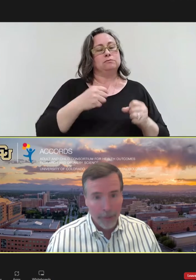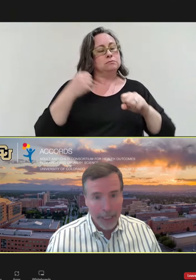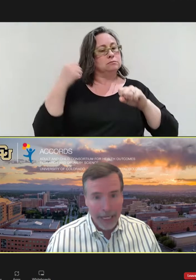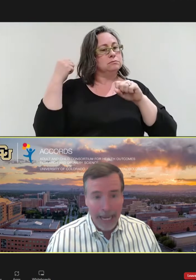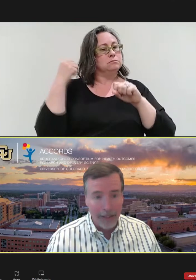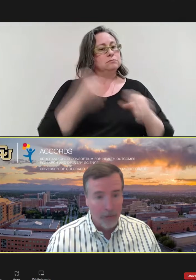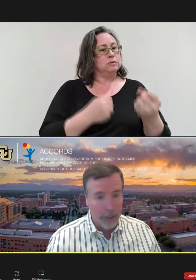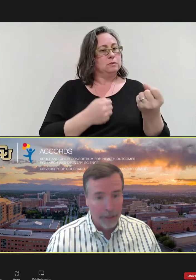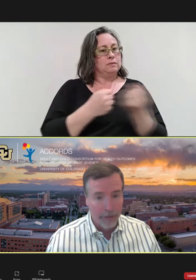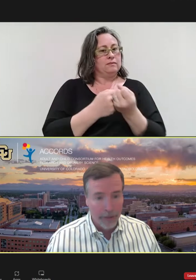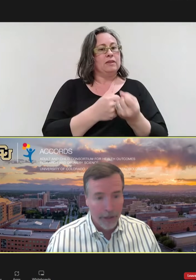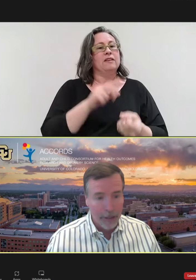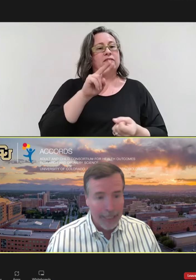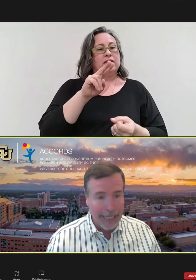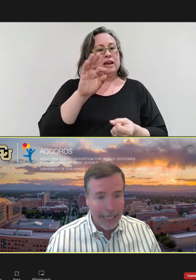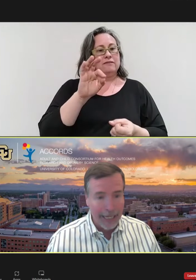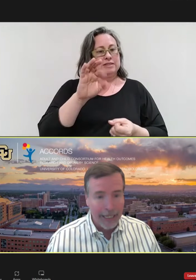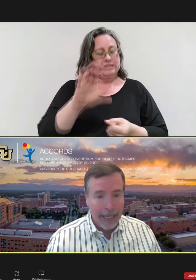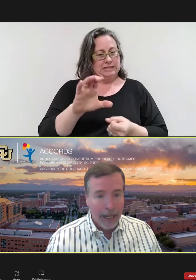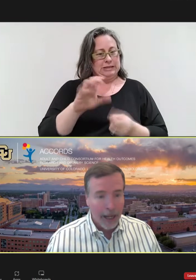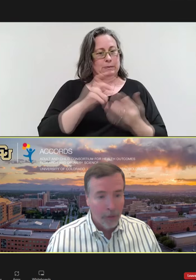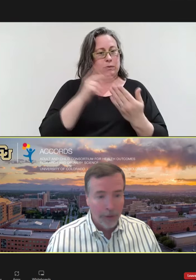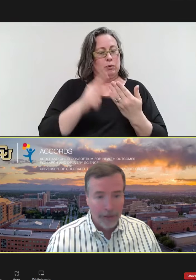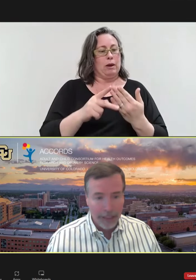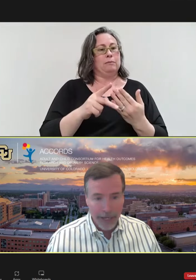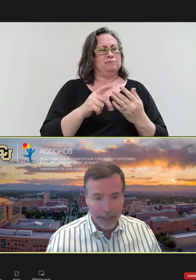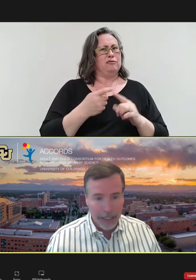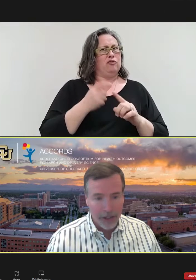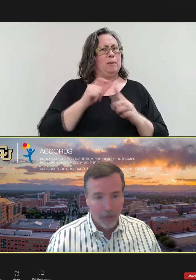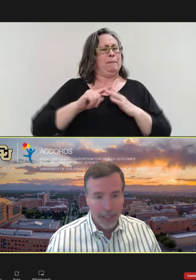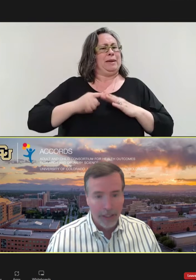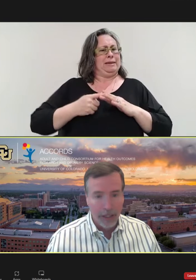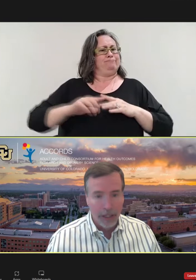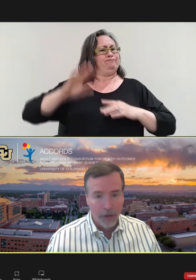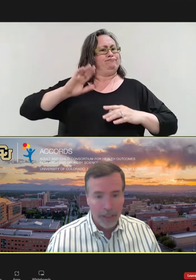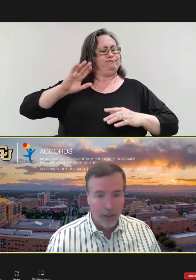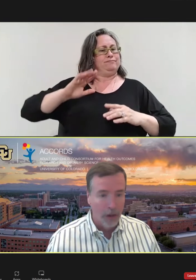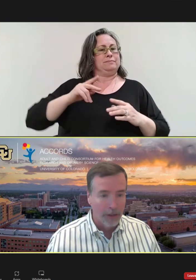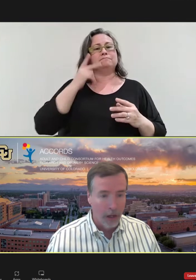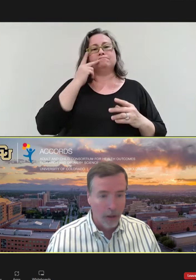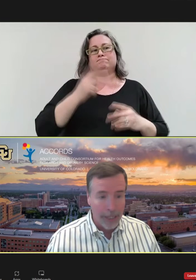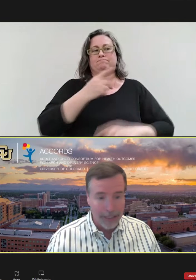and has really, from the very beginning. We've seen vaccination rates increase across all races,